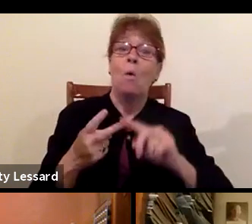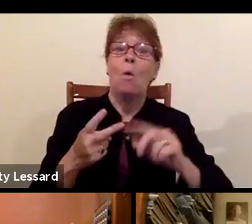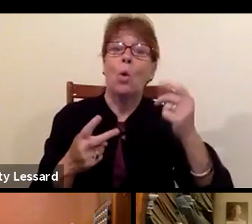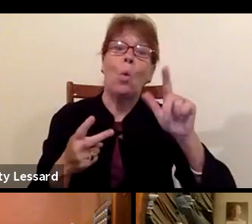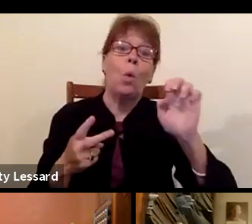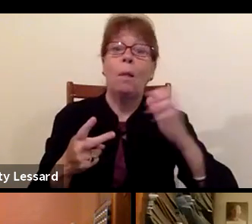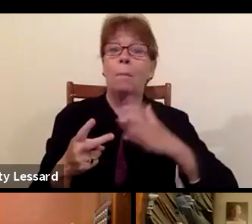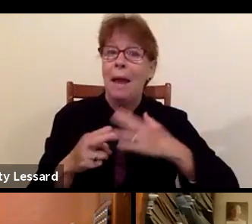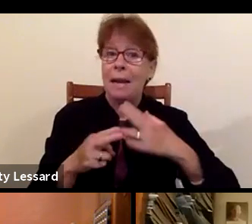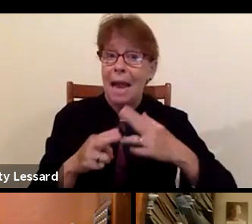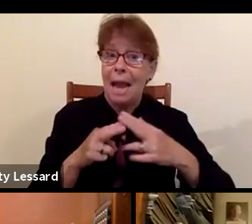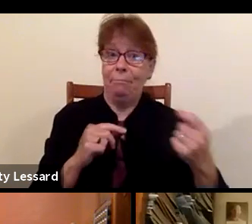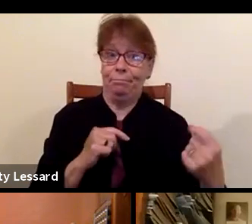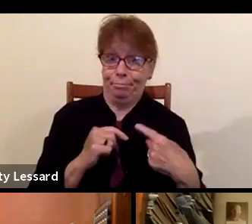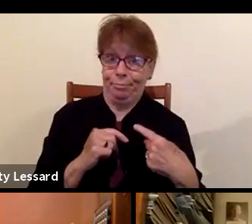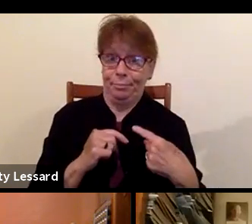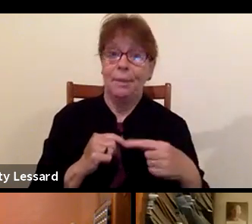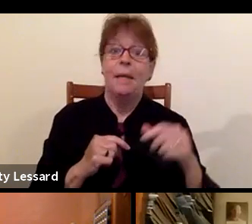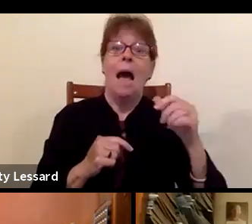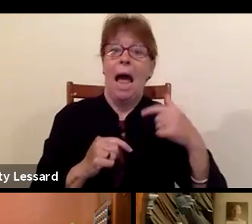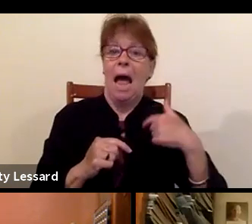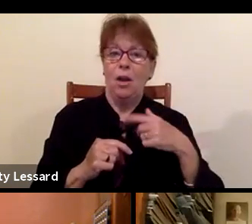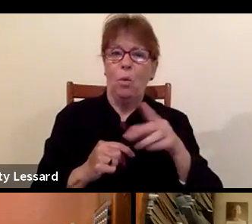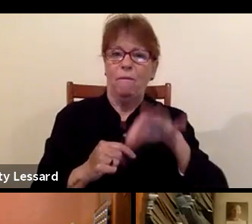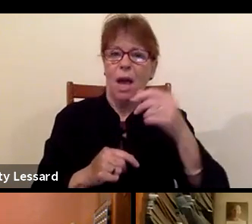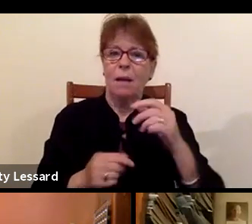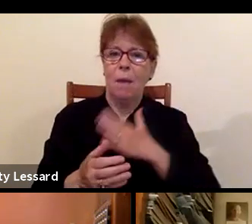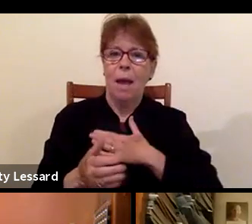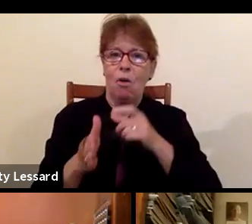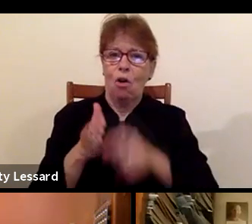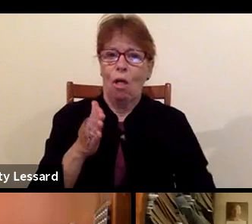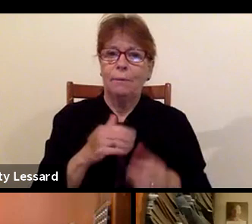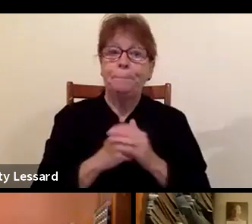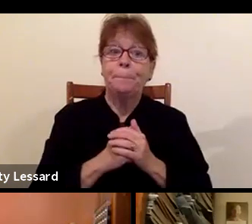And also I have an article that I read about a year ago about how to make your own social media